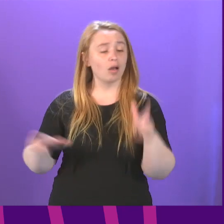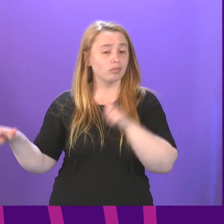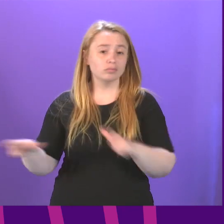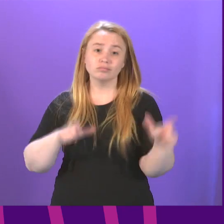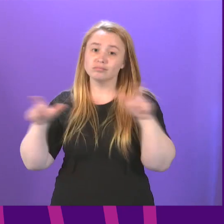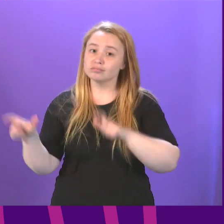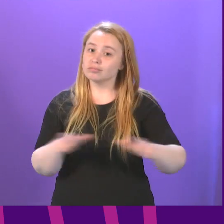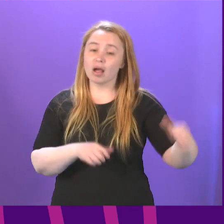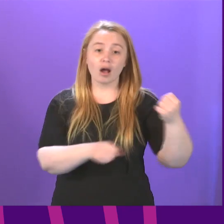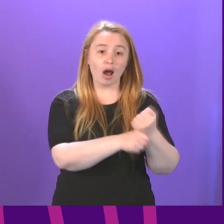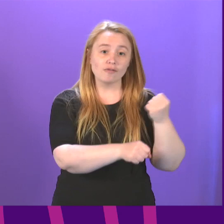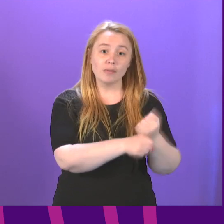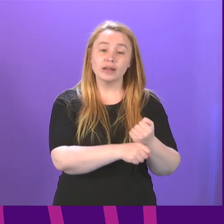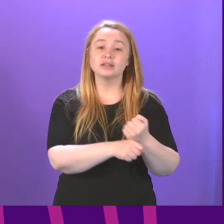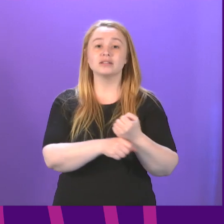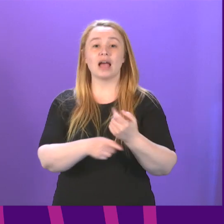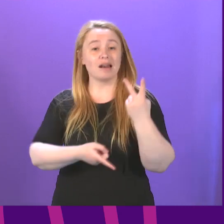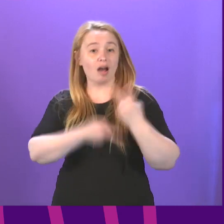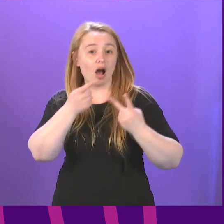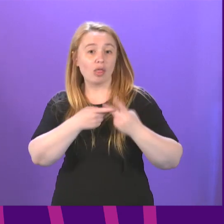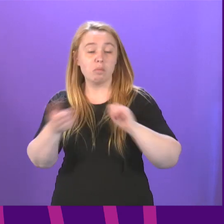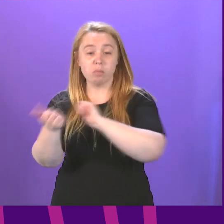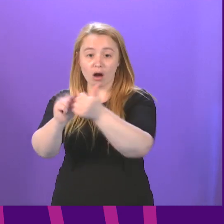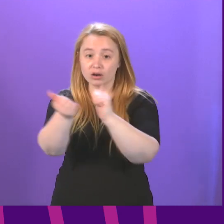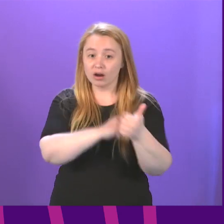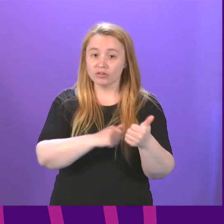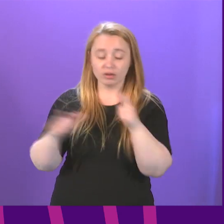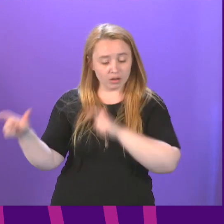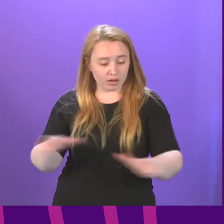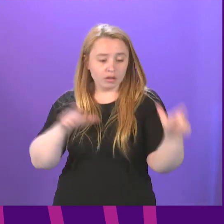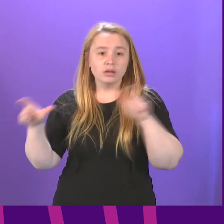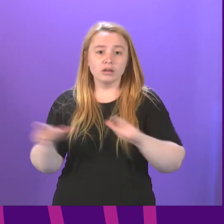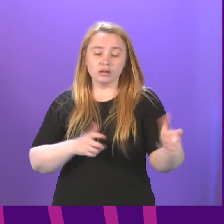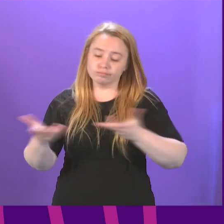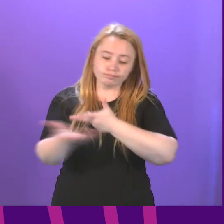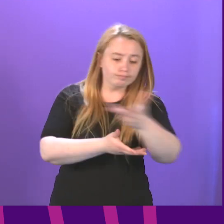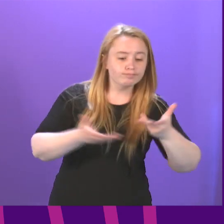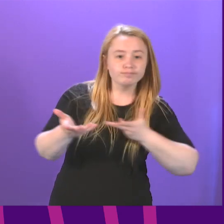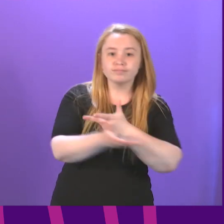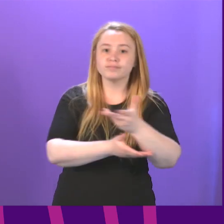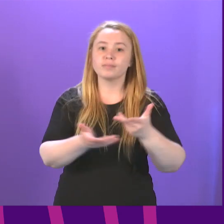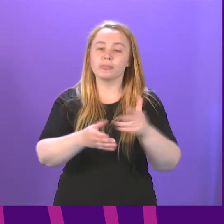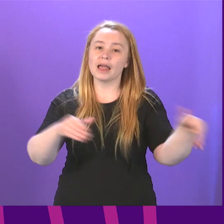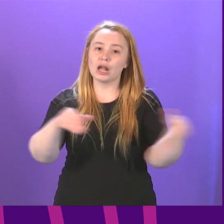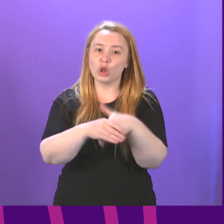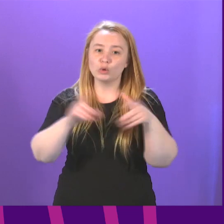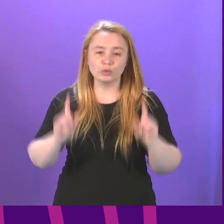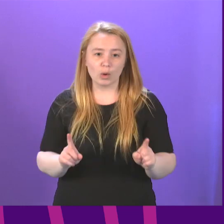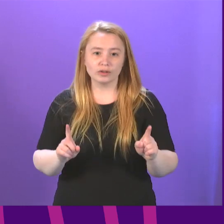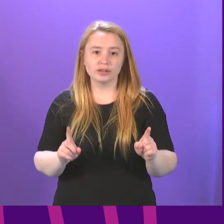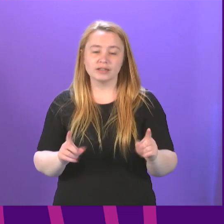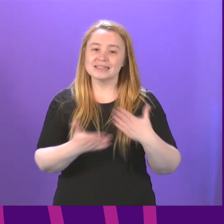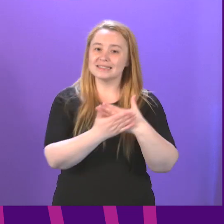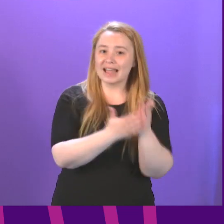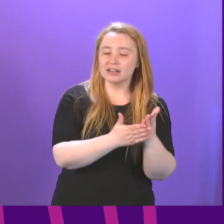and between the Government and a variety of partners in different sectors of the economy